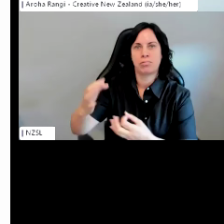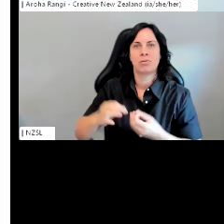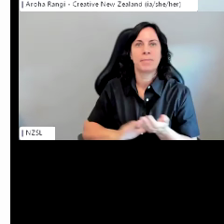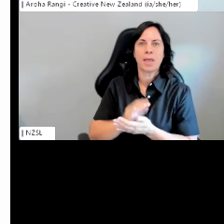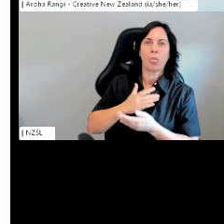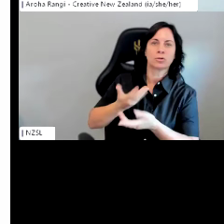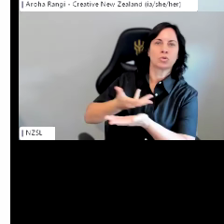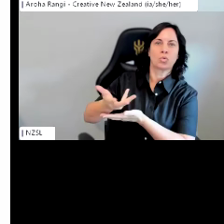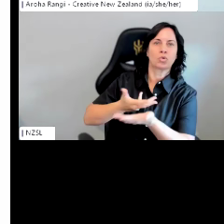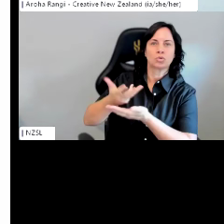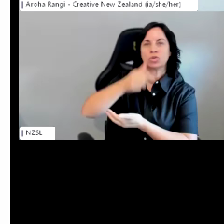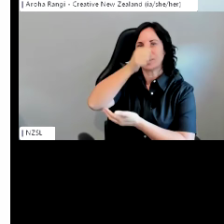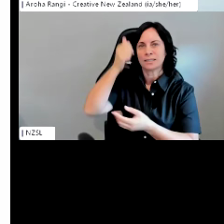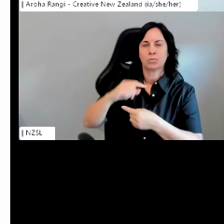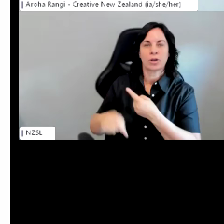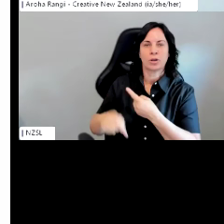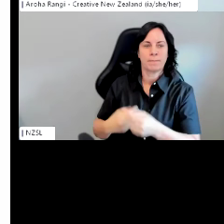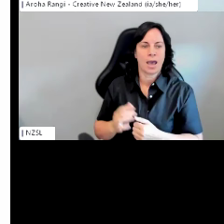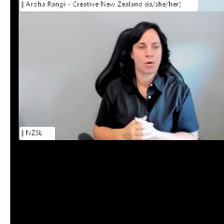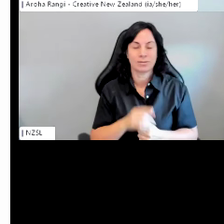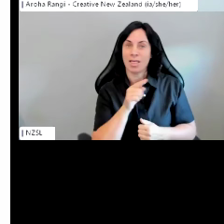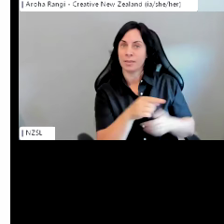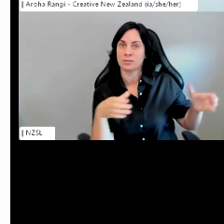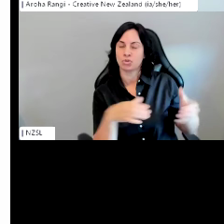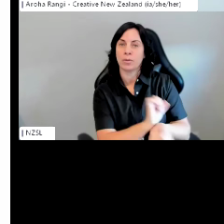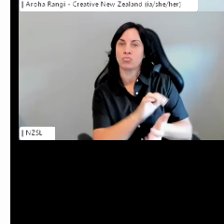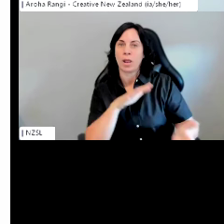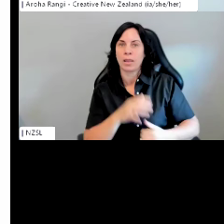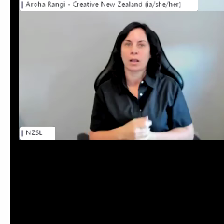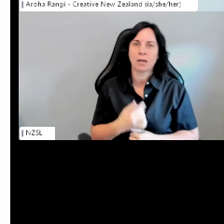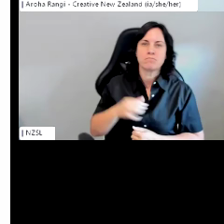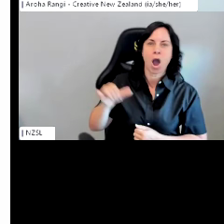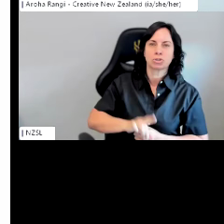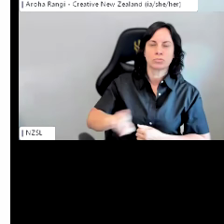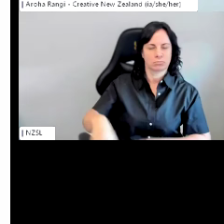them. Um, these people are literally why should I see this? And that's usually about endorsement.